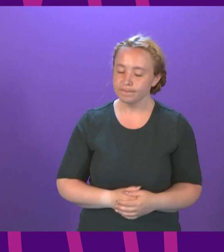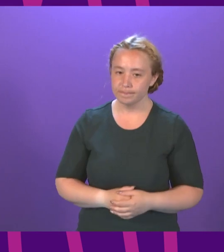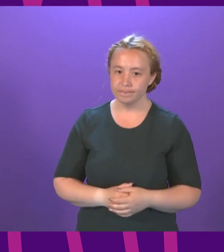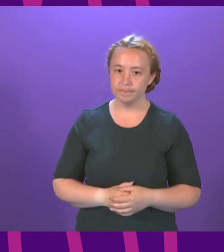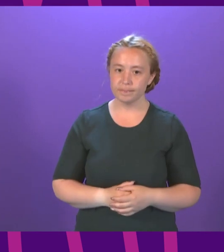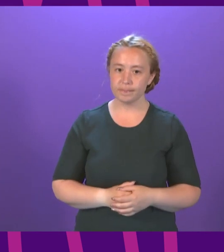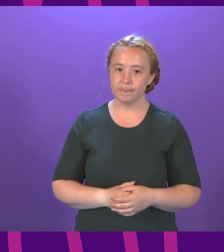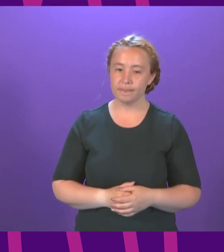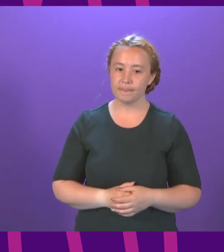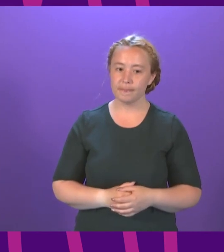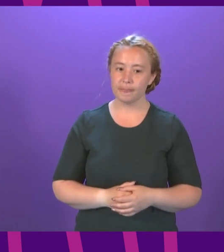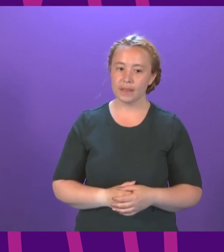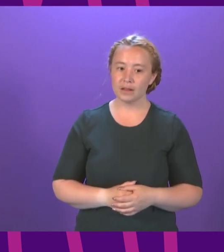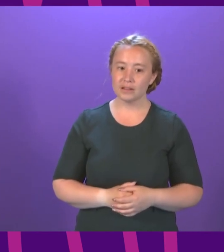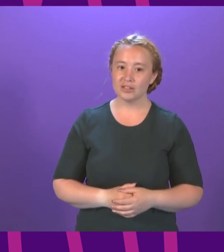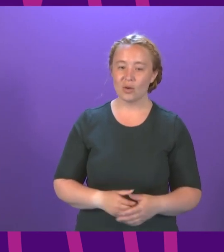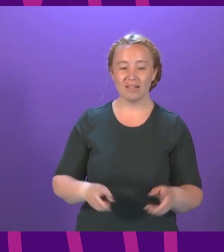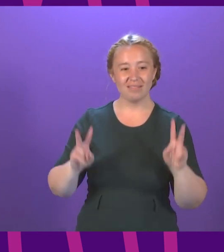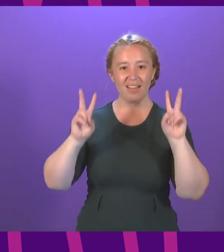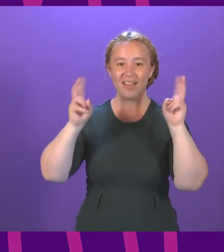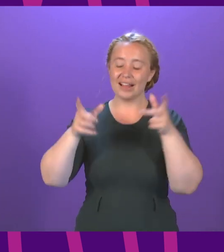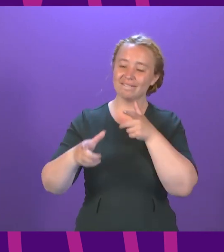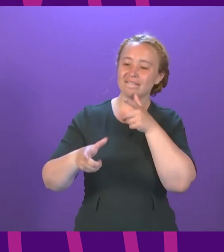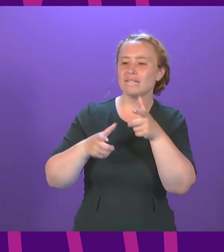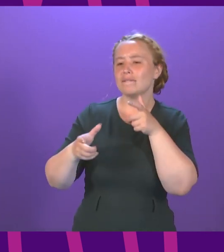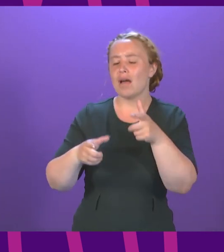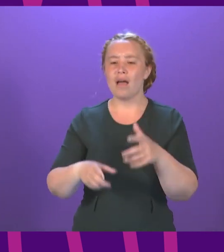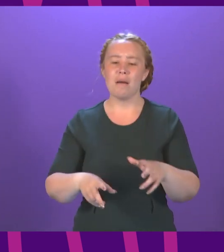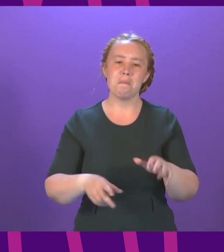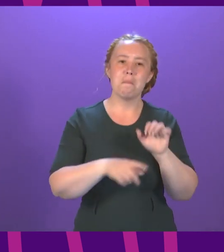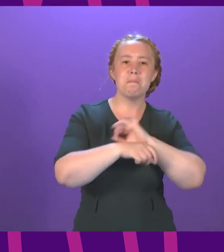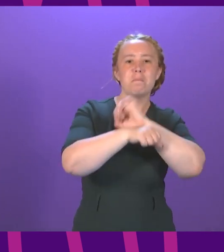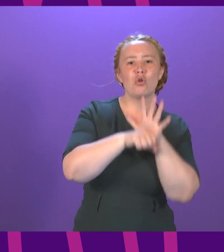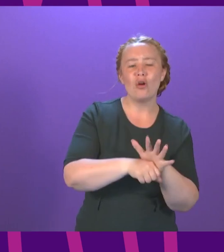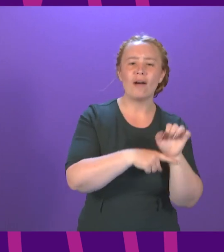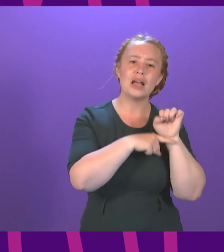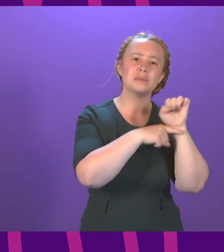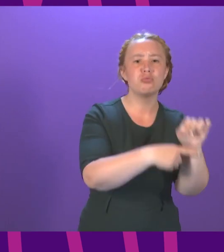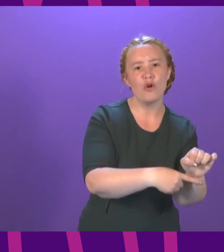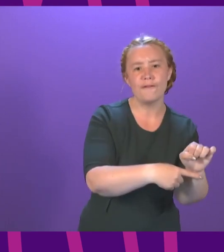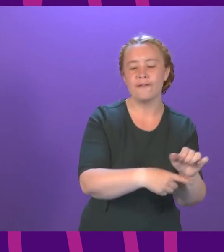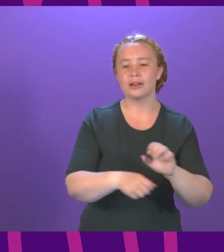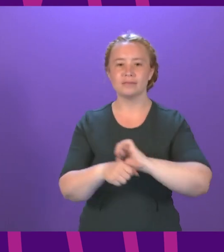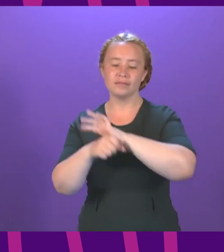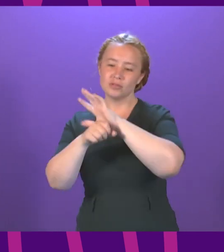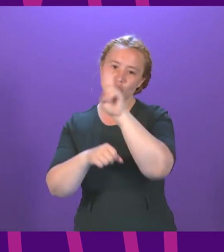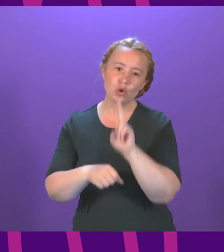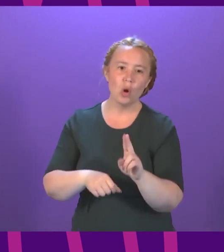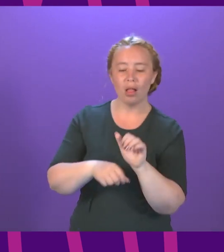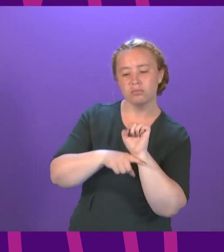With regard to what I would describe as glib soundbites, such as references to “pandemic proofing” workplaces and schools, of course we want to make places as safe as possible